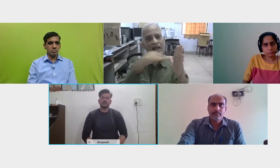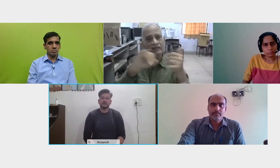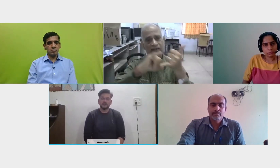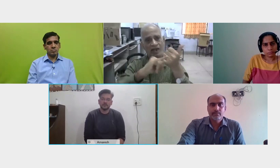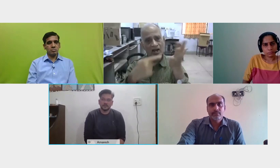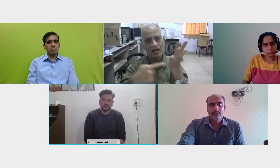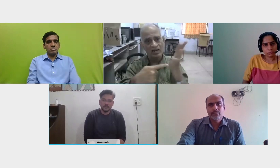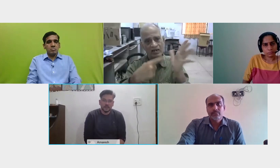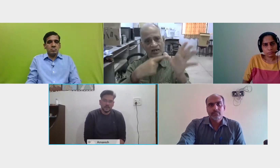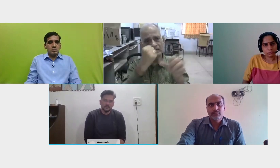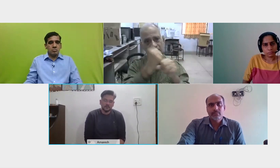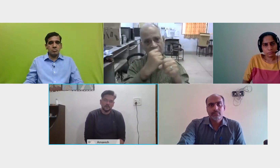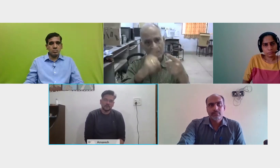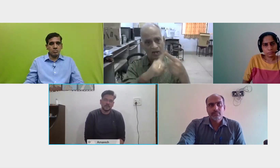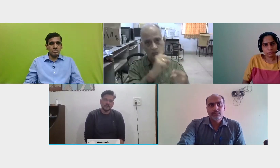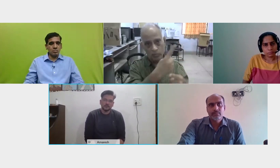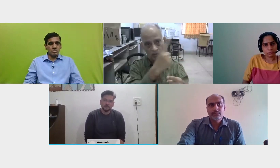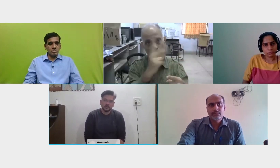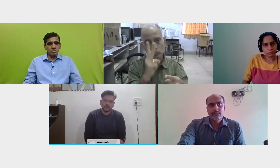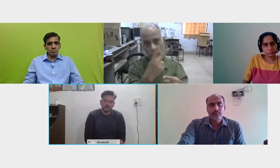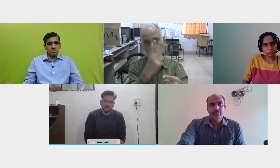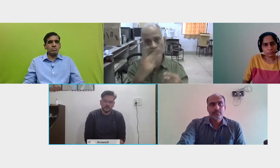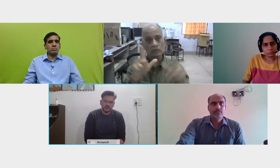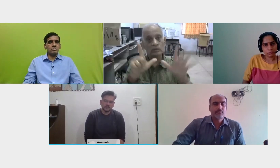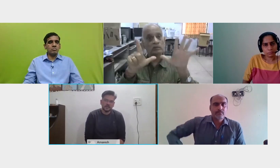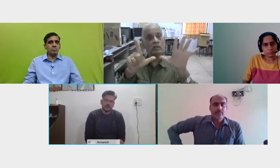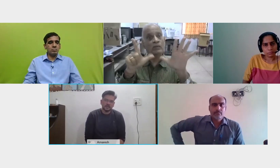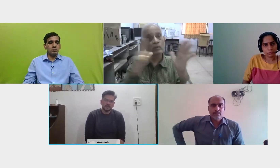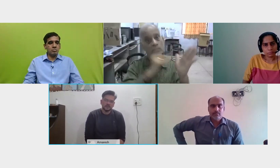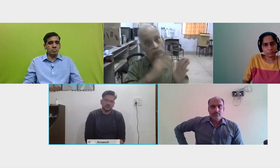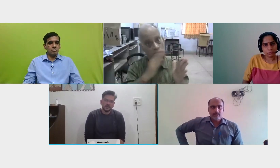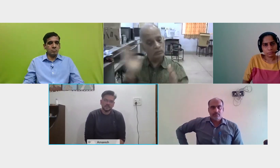are available if you do not have any proper certification. So in British sign language